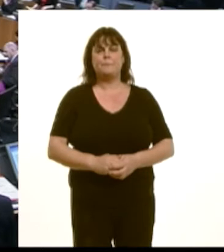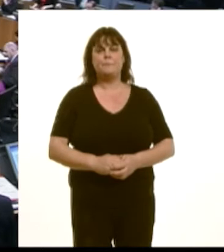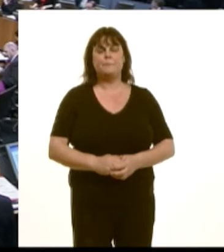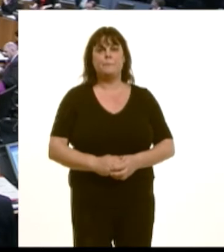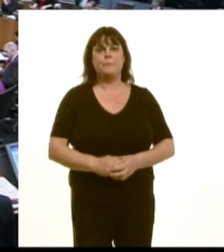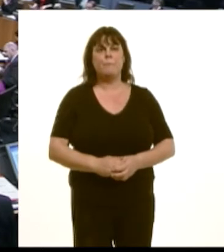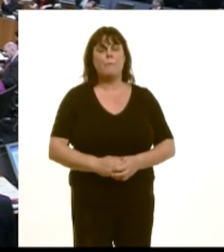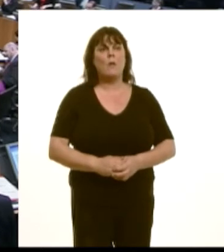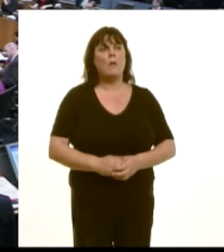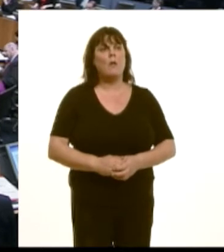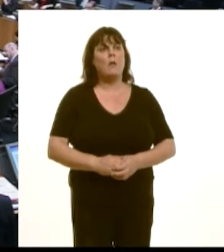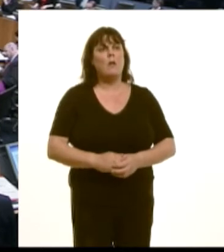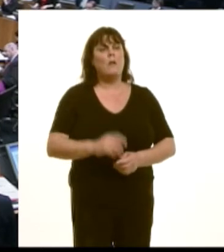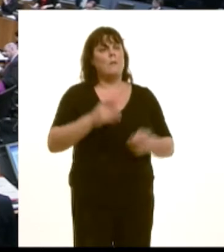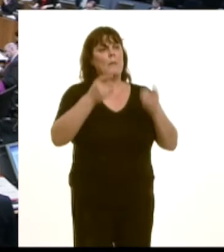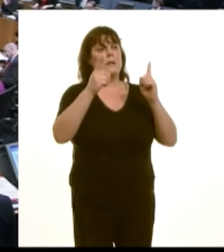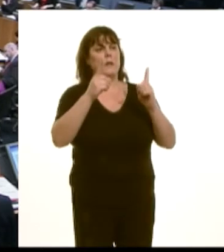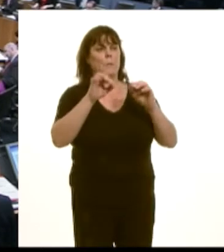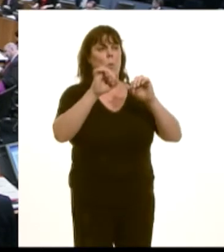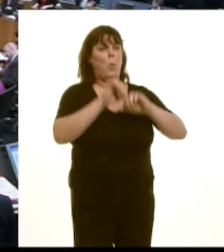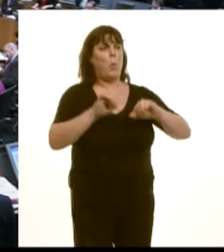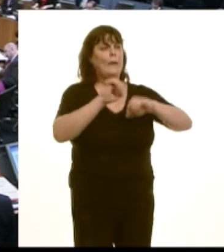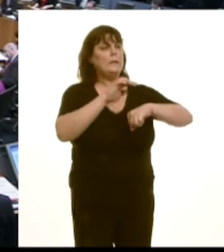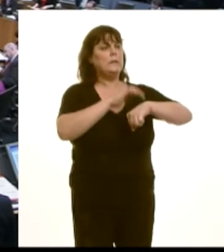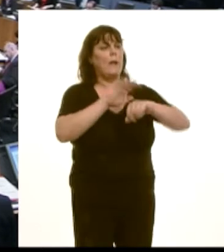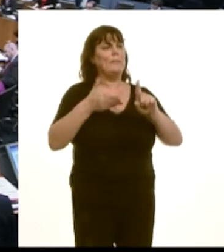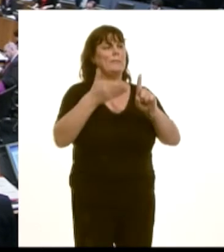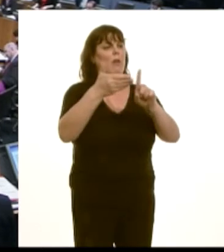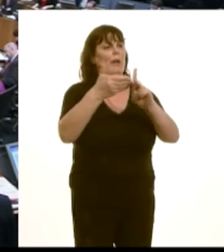figures regarding performance against waiting-time targets at the end of September this year